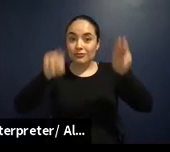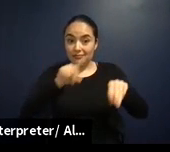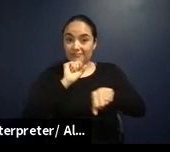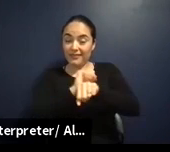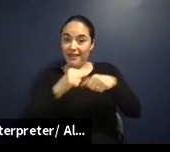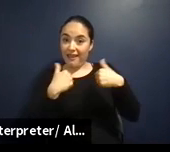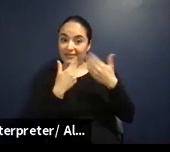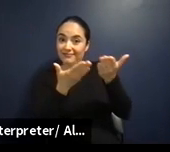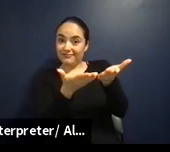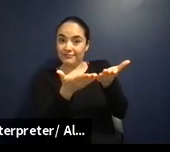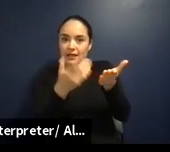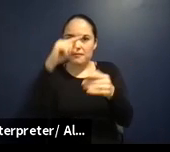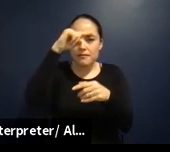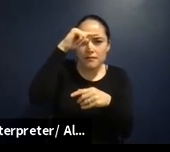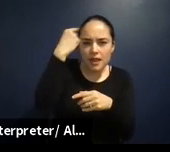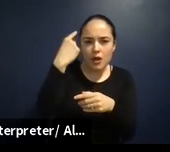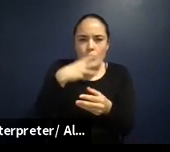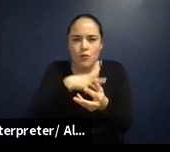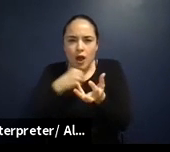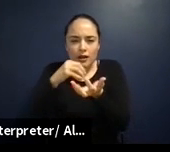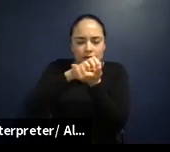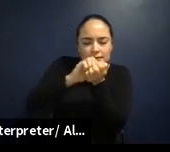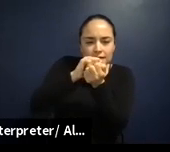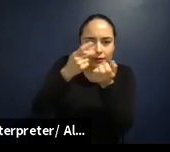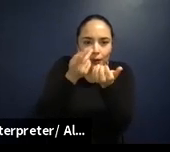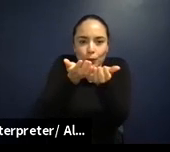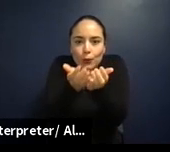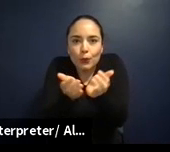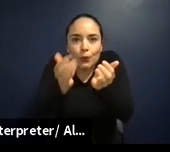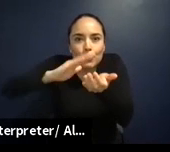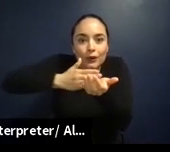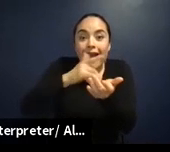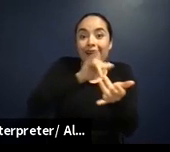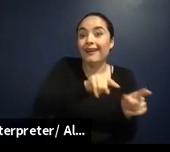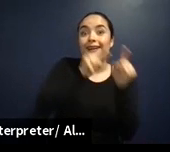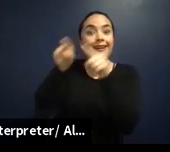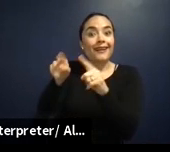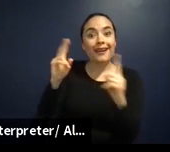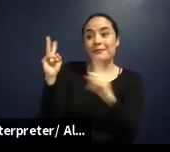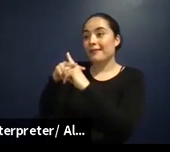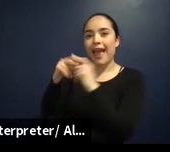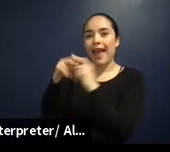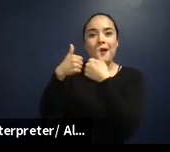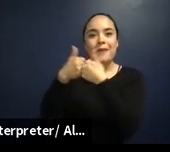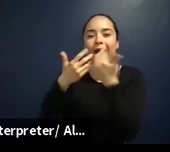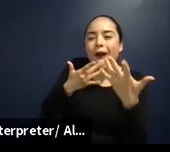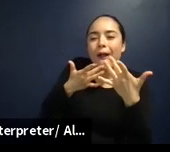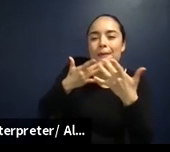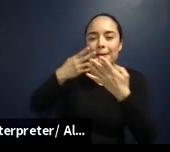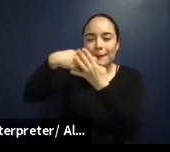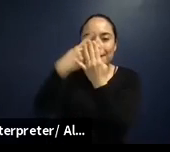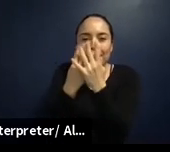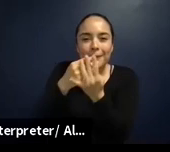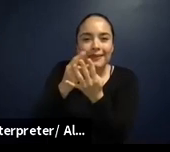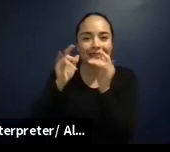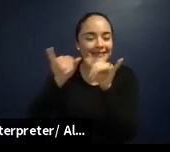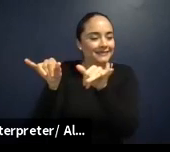there with the textures at least, for sure. [Sarah]: Okay, and this is everybody's favorite when I'm